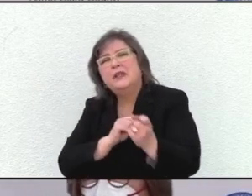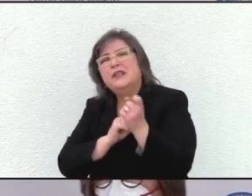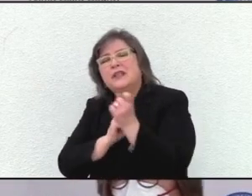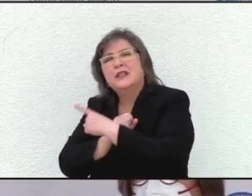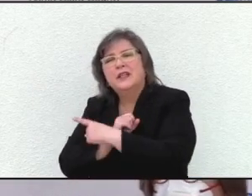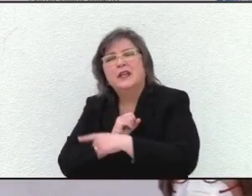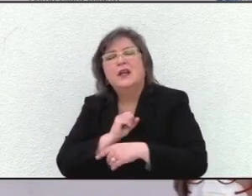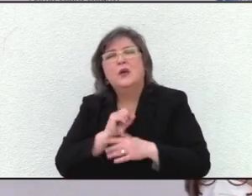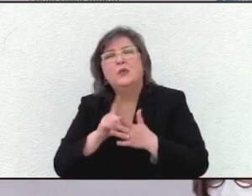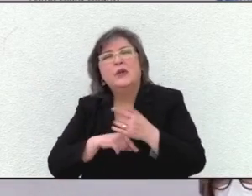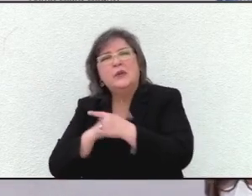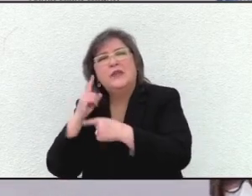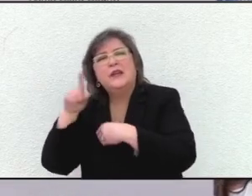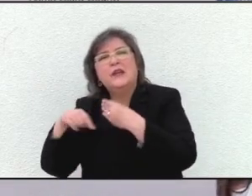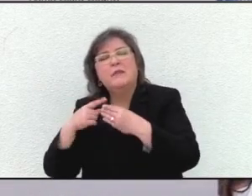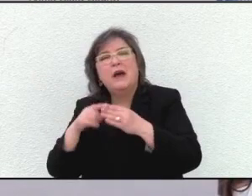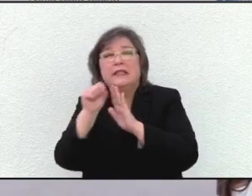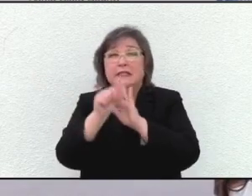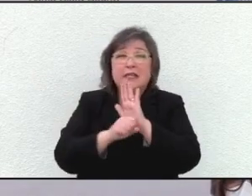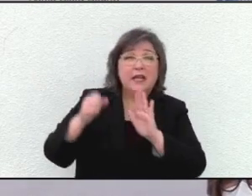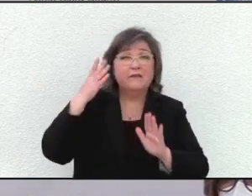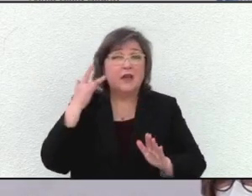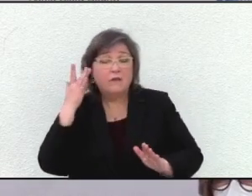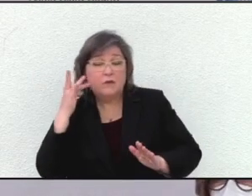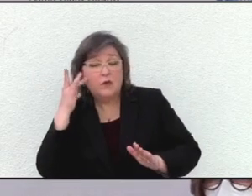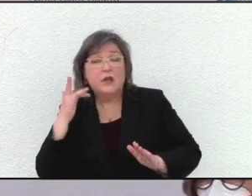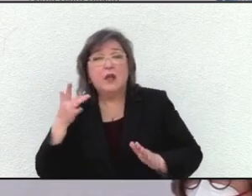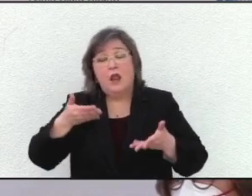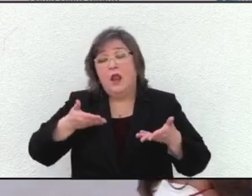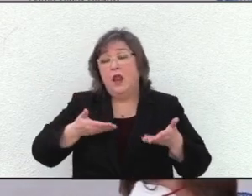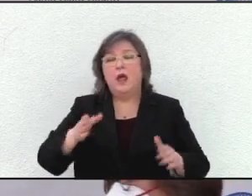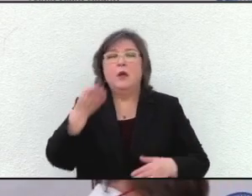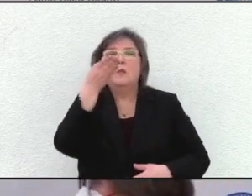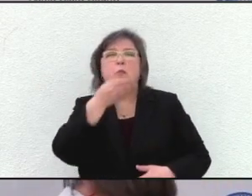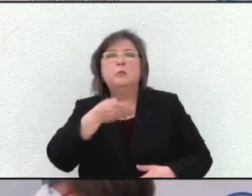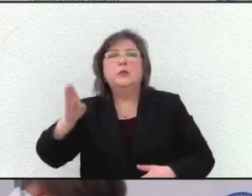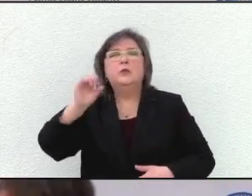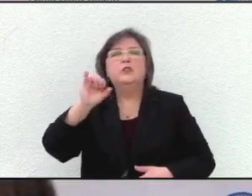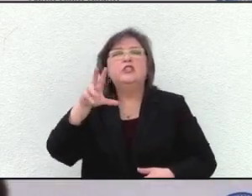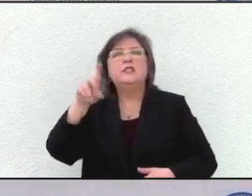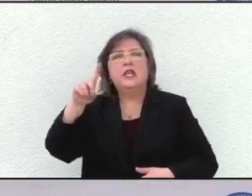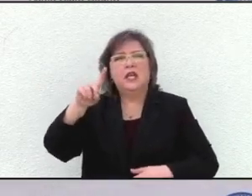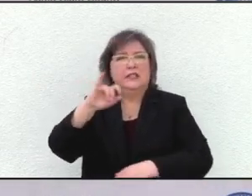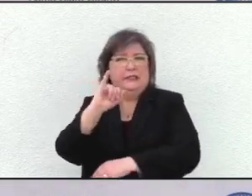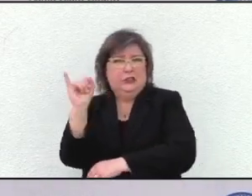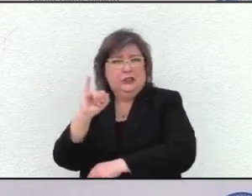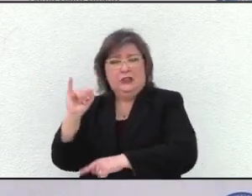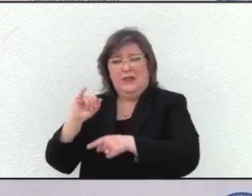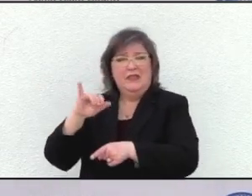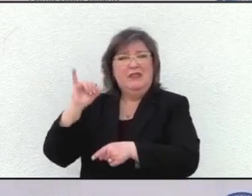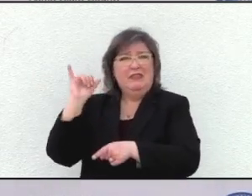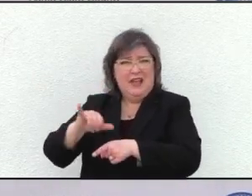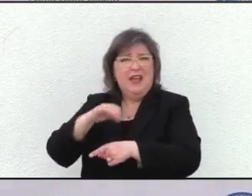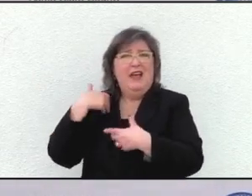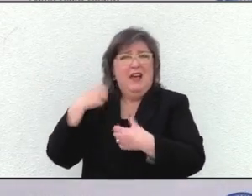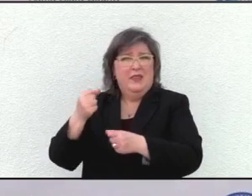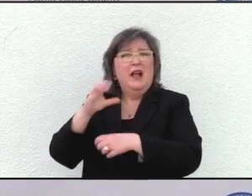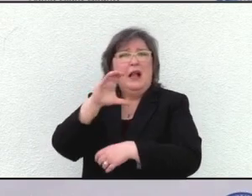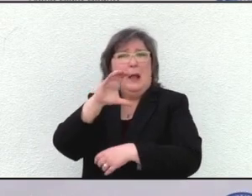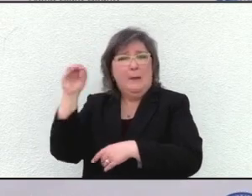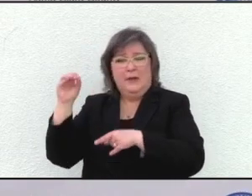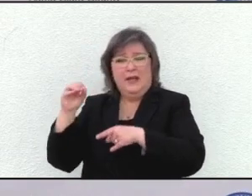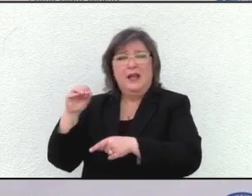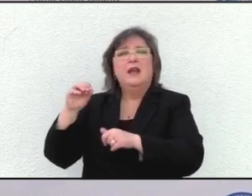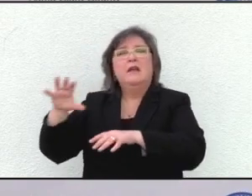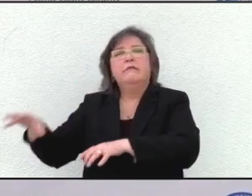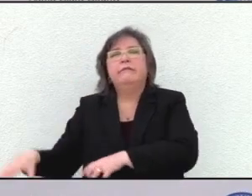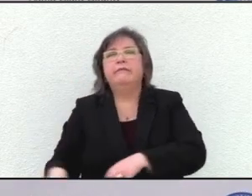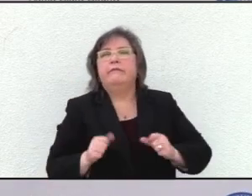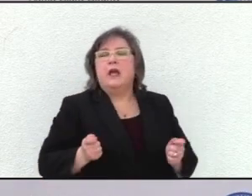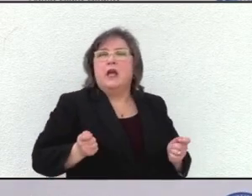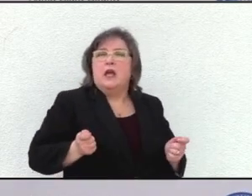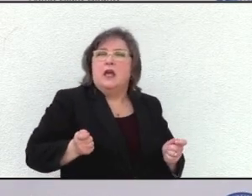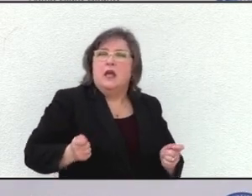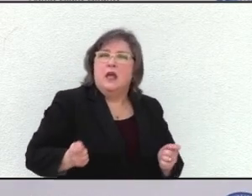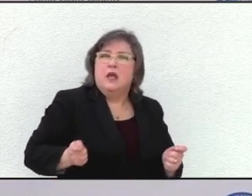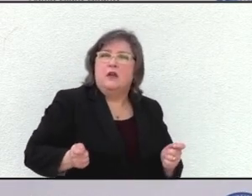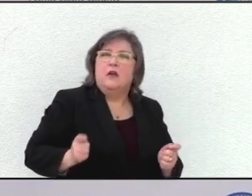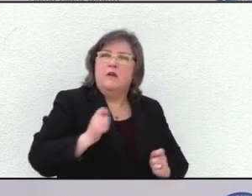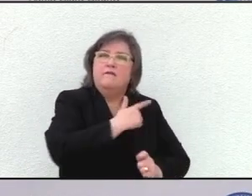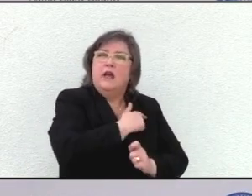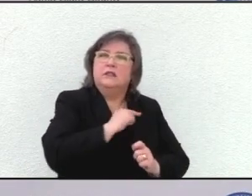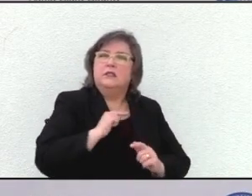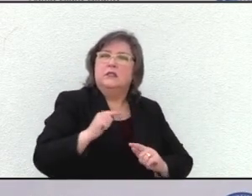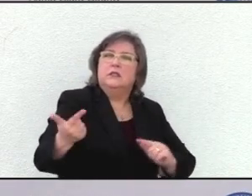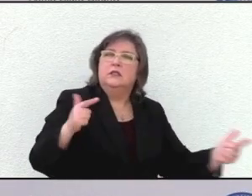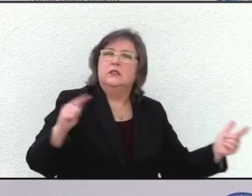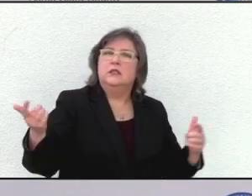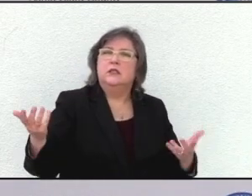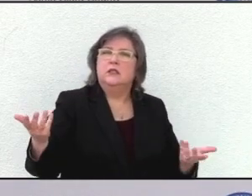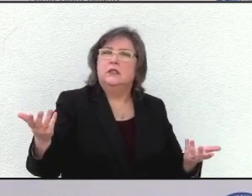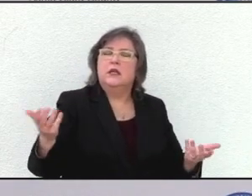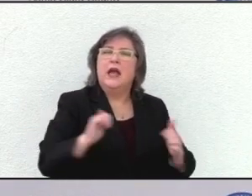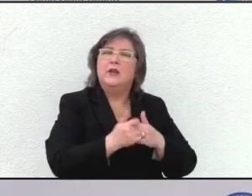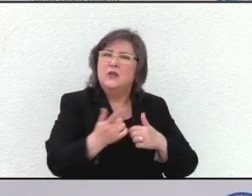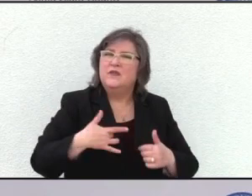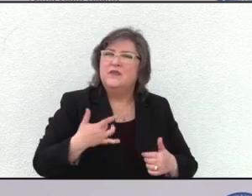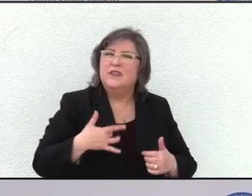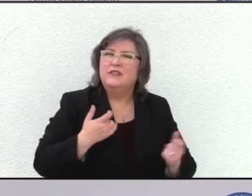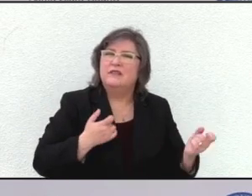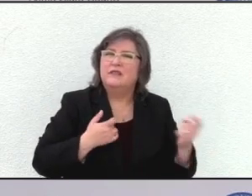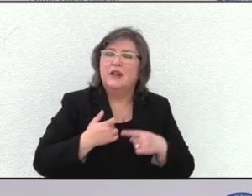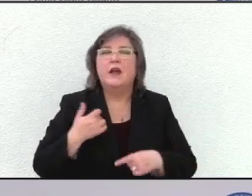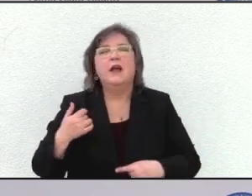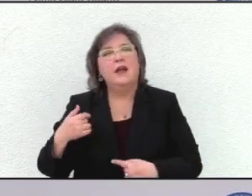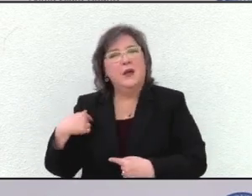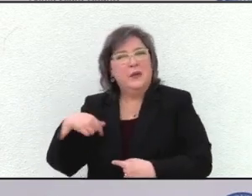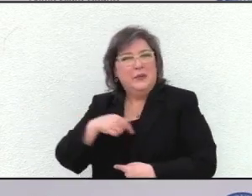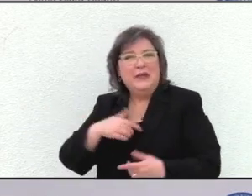Dr Cody: In Santa Clara County, we feel like we are beginning to hit our stride. We are